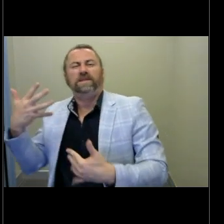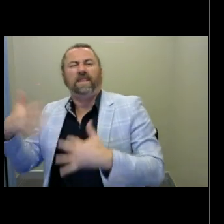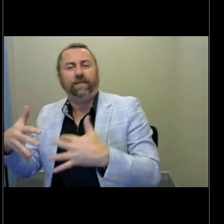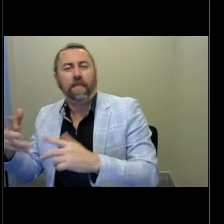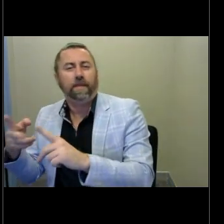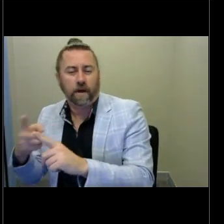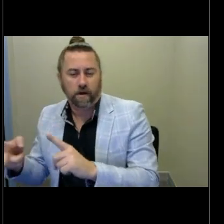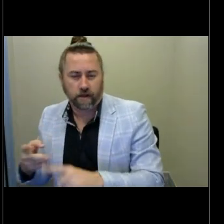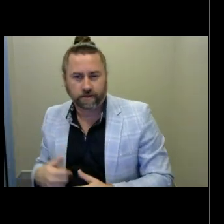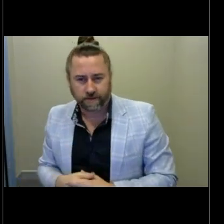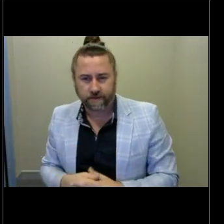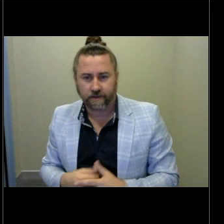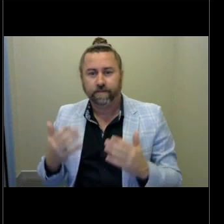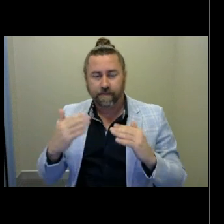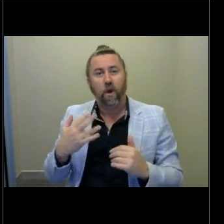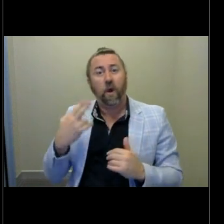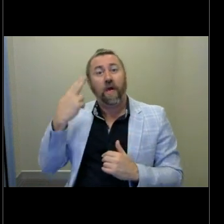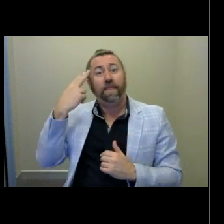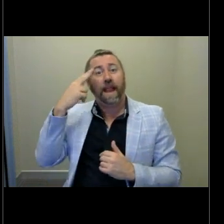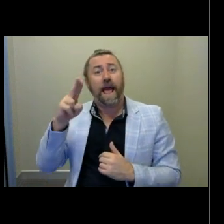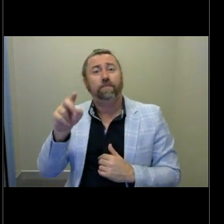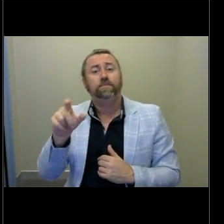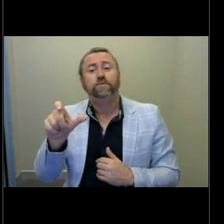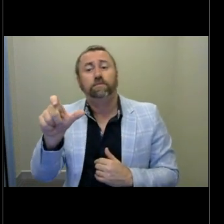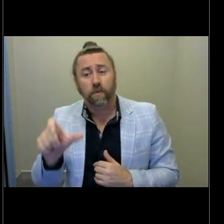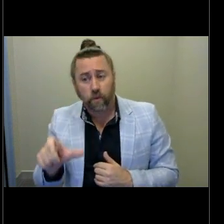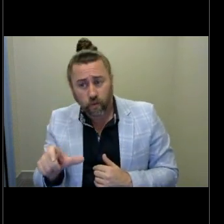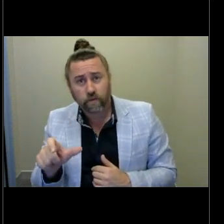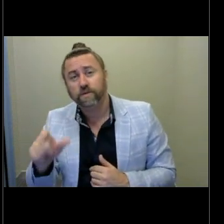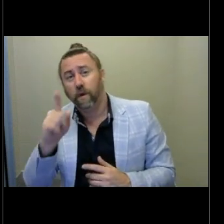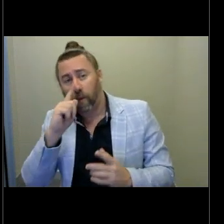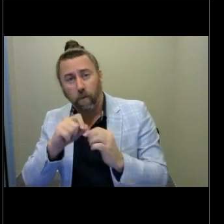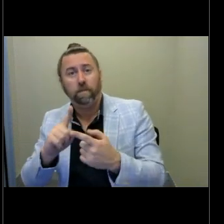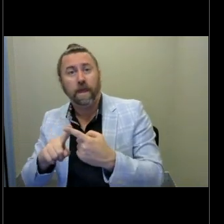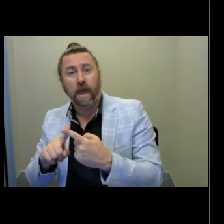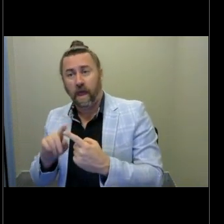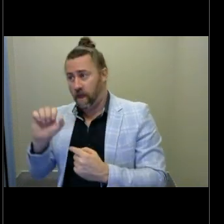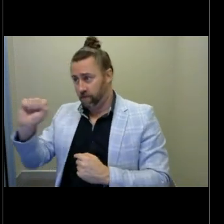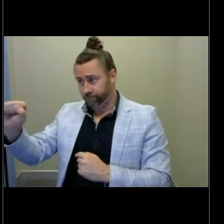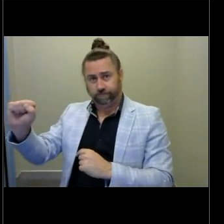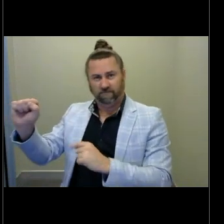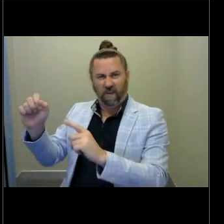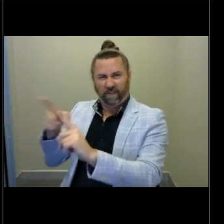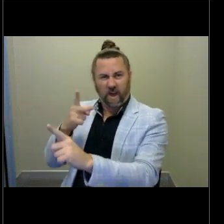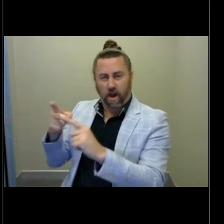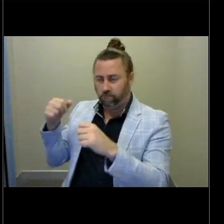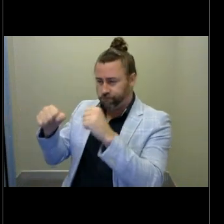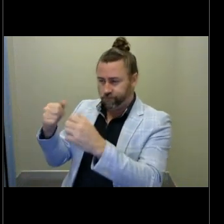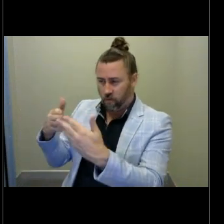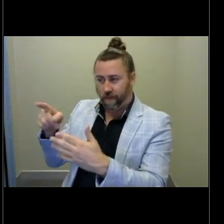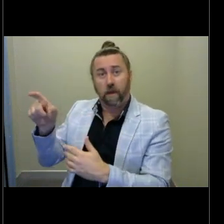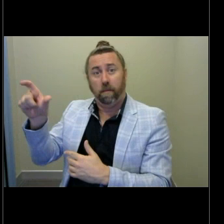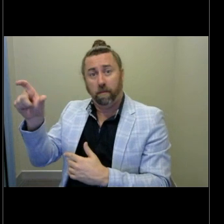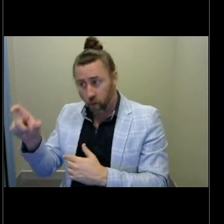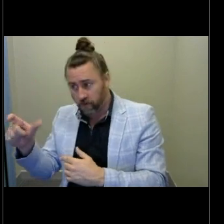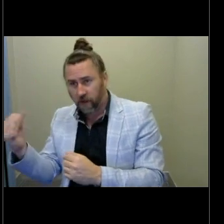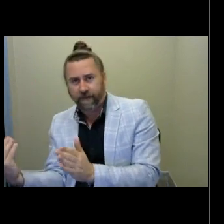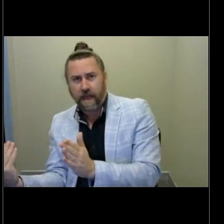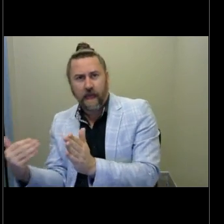That could be a child or family member of the aggrieved listed on the DVO as an additionally protected person.